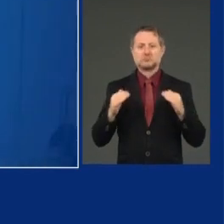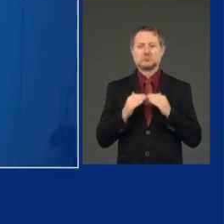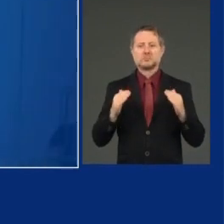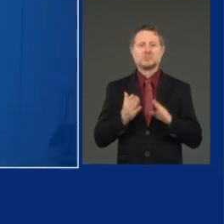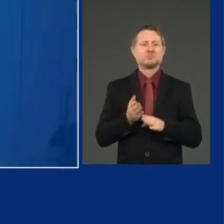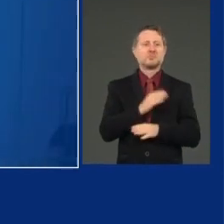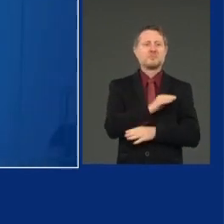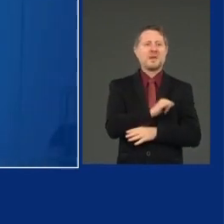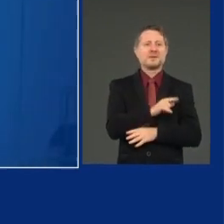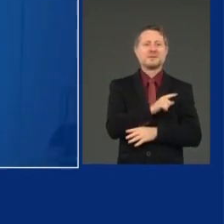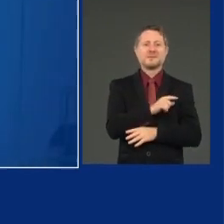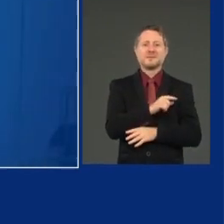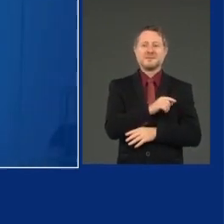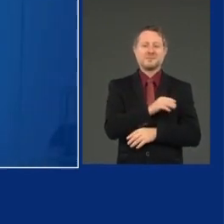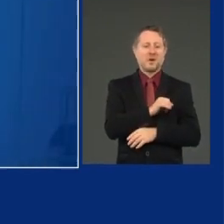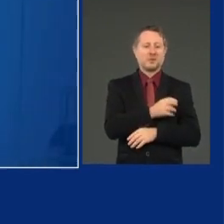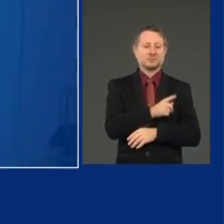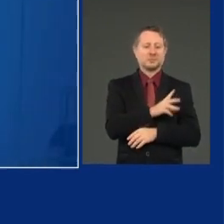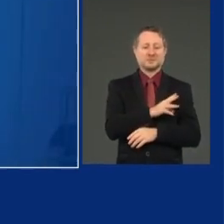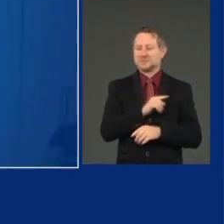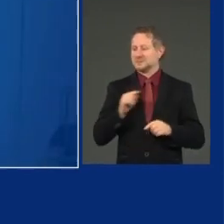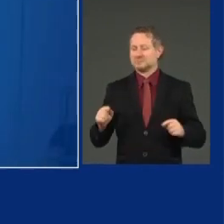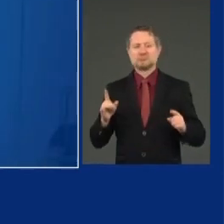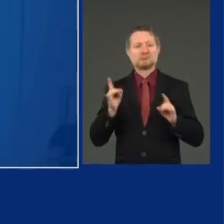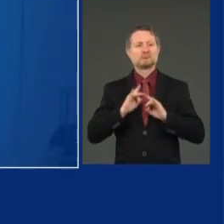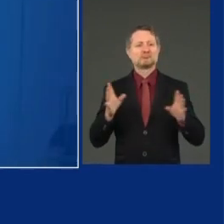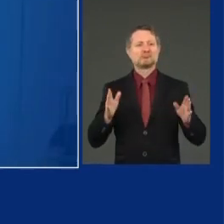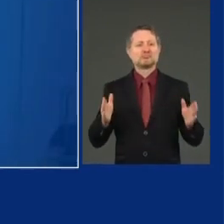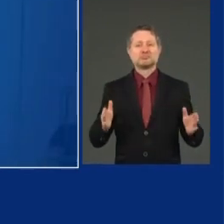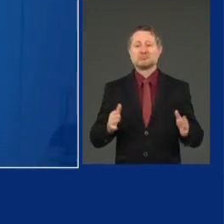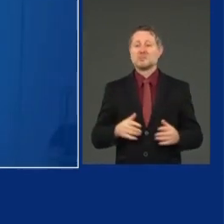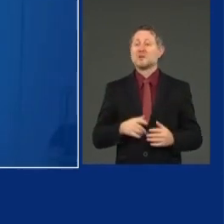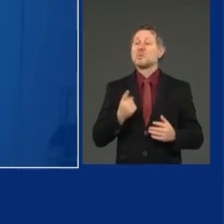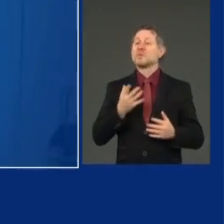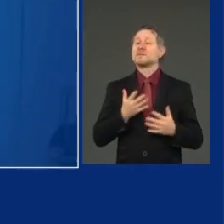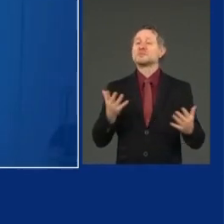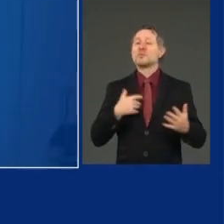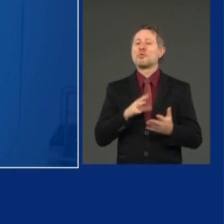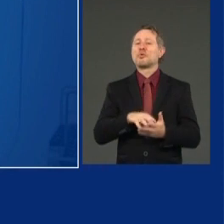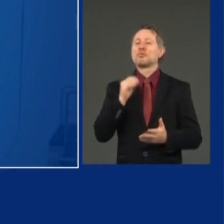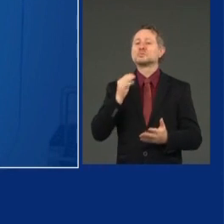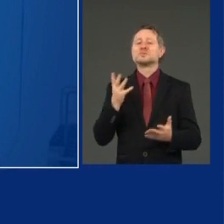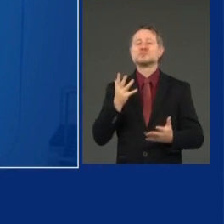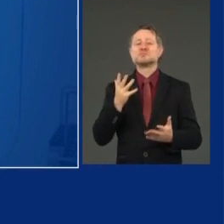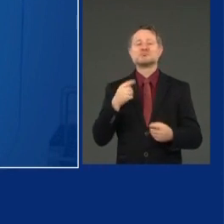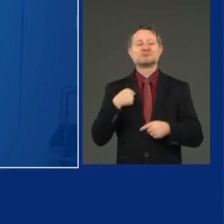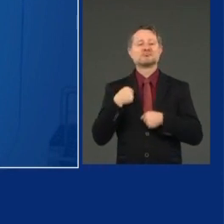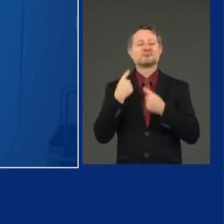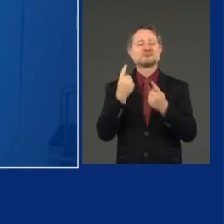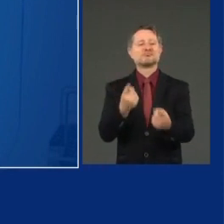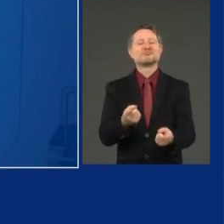YOU SEE WE'RE STABILIZED BASICALLY WITH WHERE WE WERE BEFORE WE HAD THIS DRAMATIC